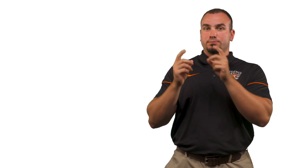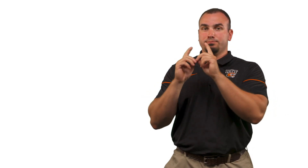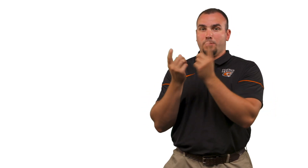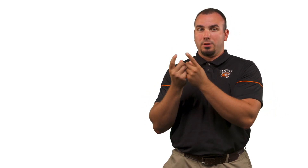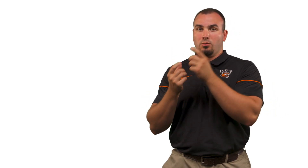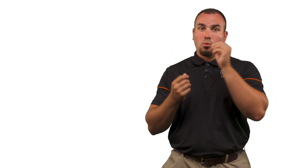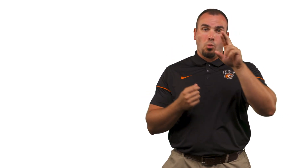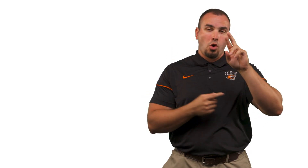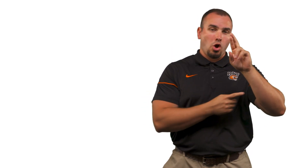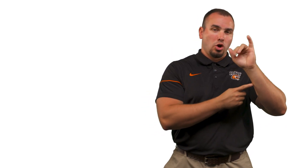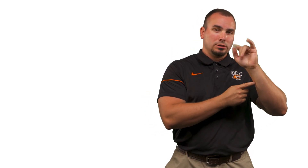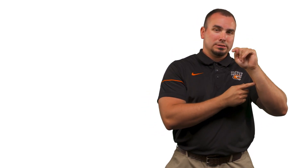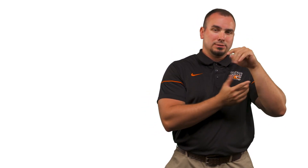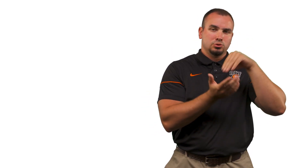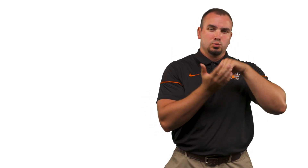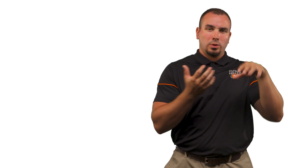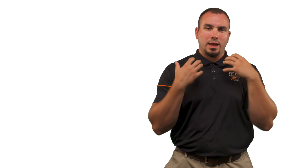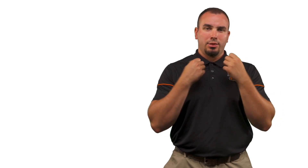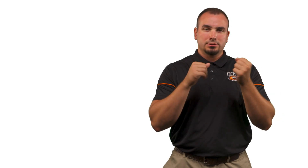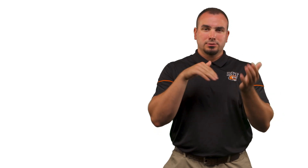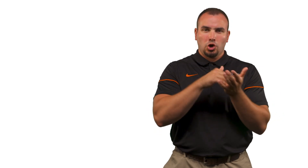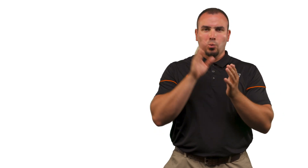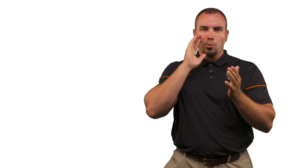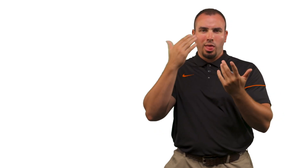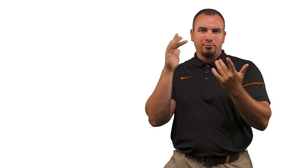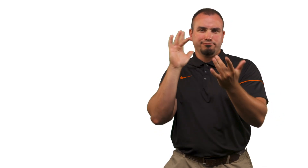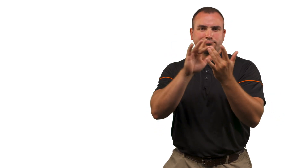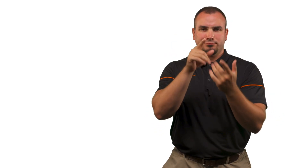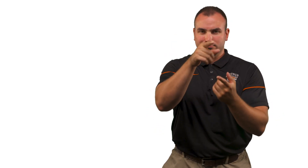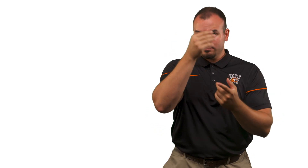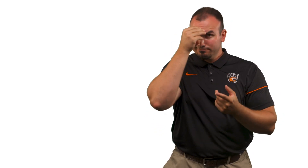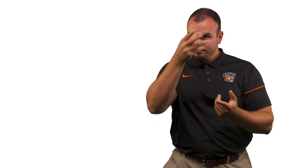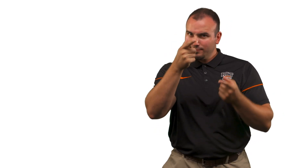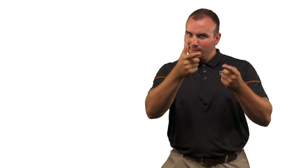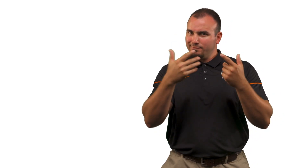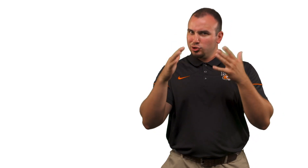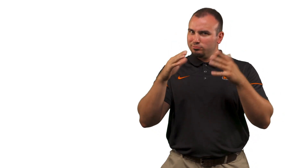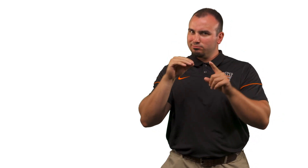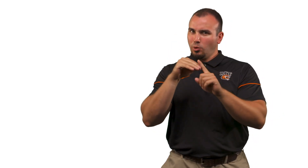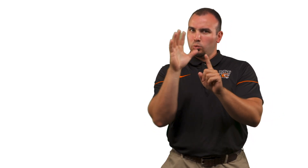Department and/or RIT Student Health Center will call you to let you know you’ve been